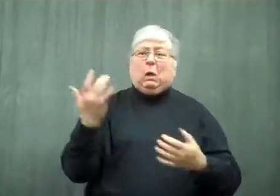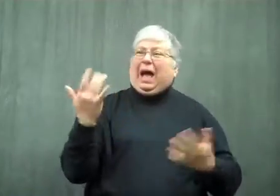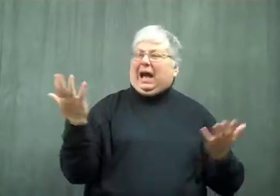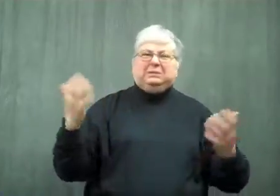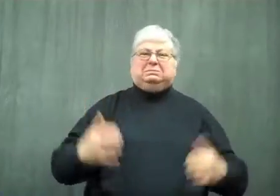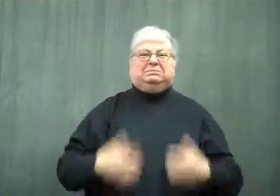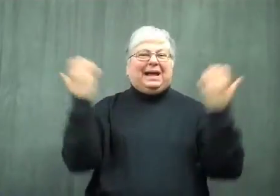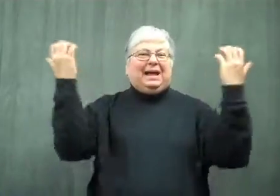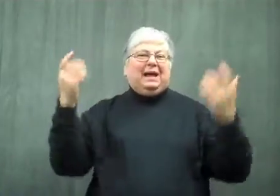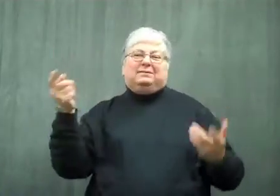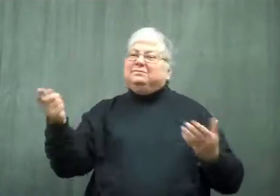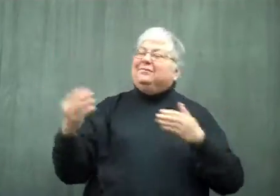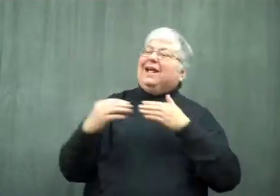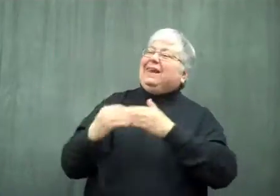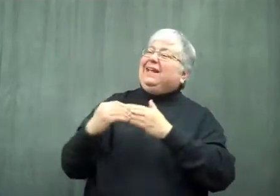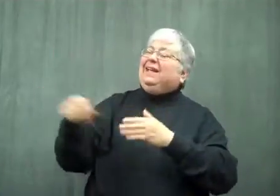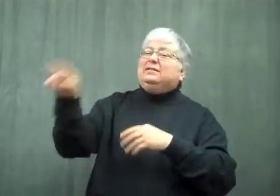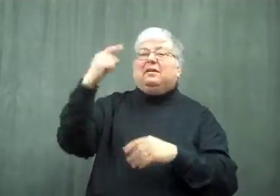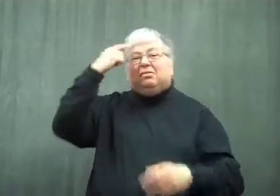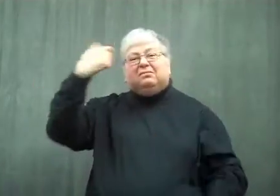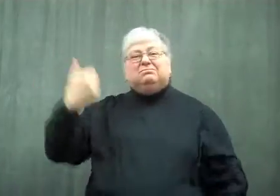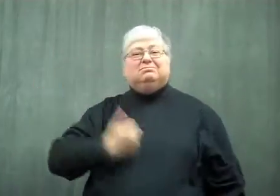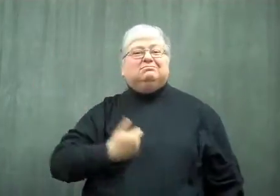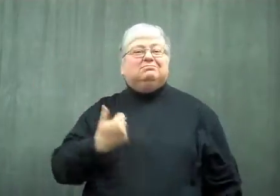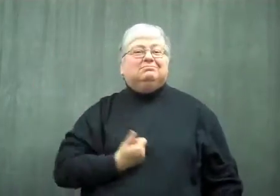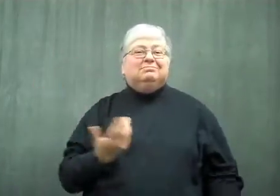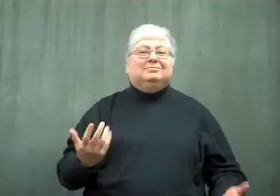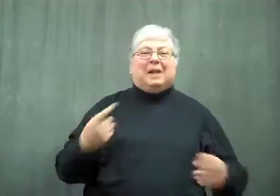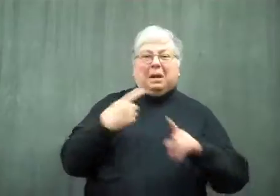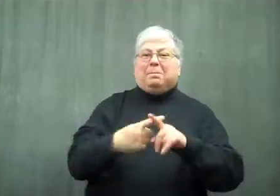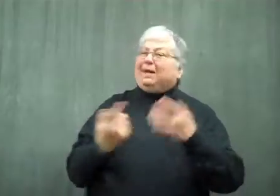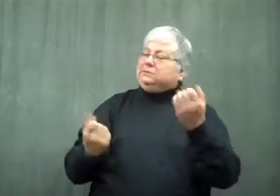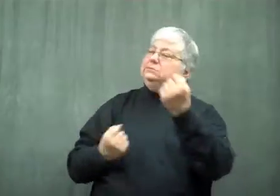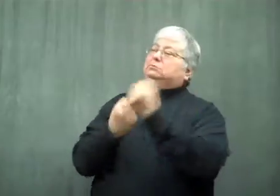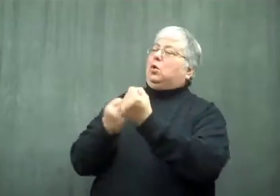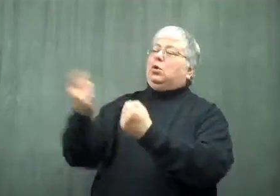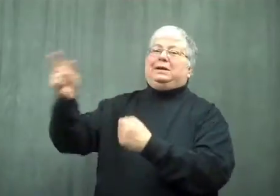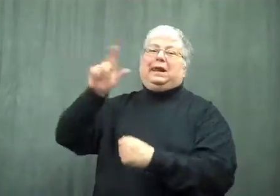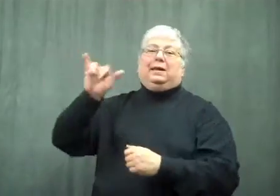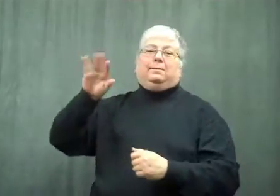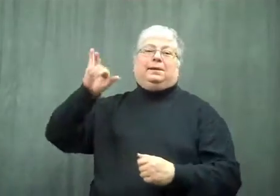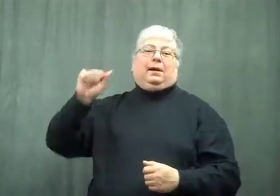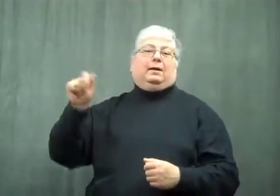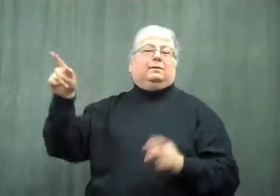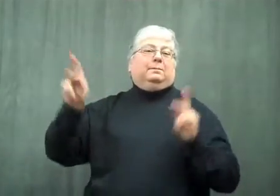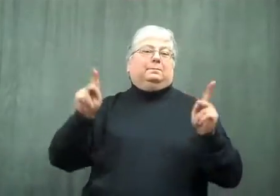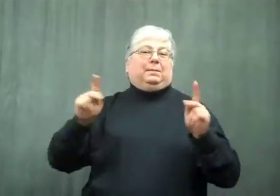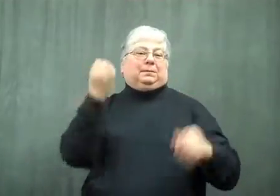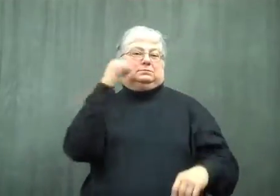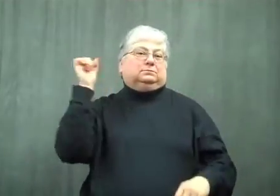They were protesting the unresponsiveness of their leaders and also expressing support for the people of Libya in their struggles.